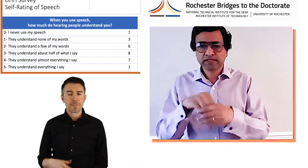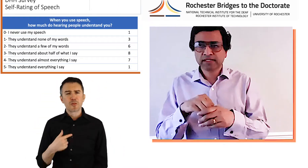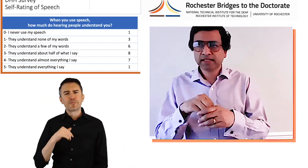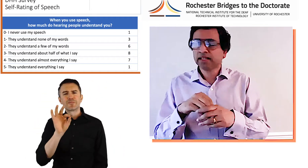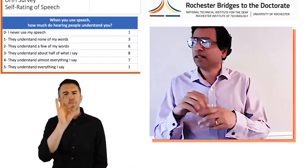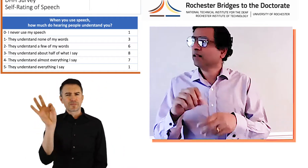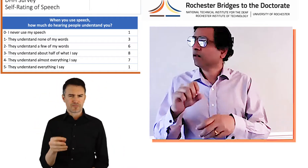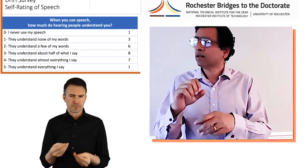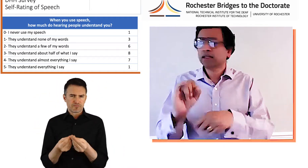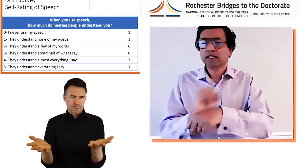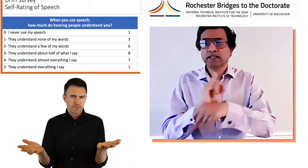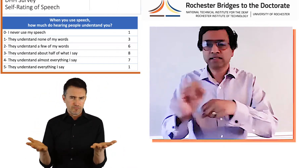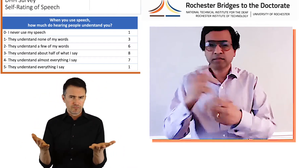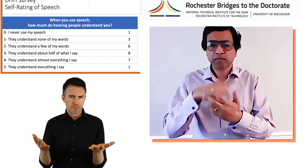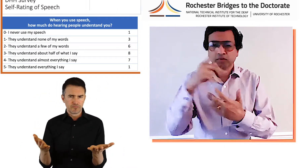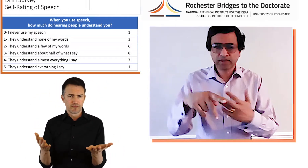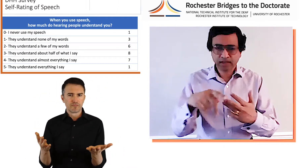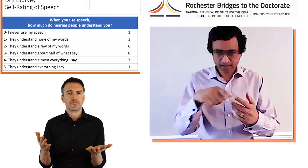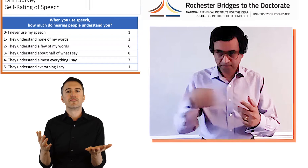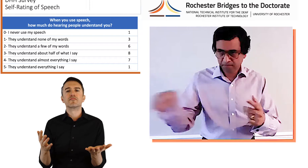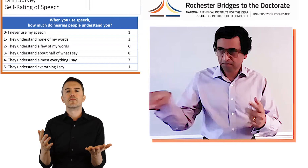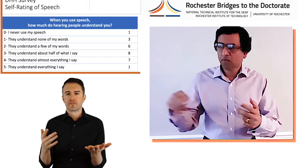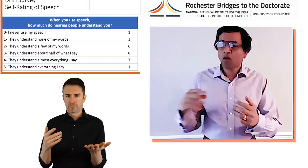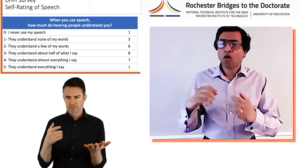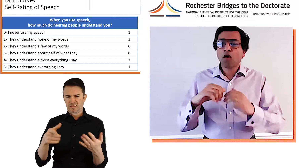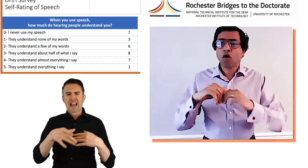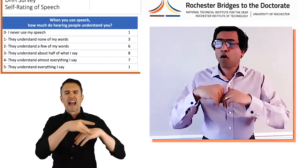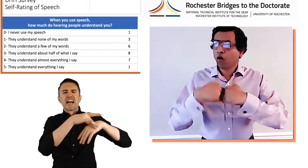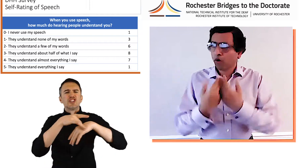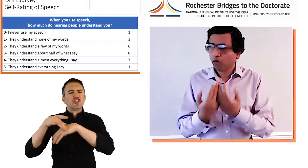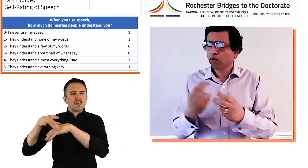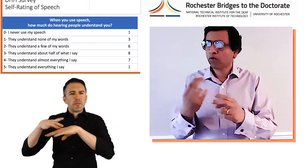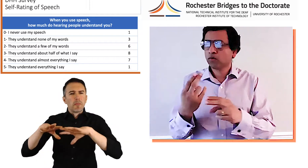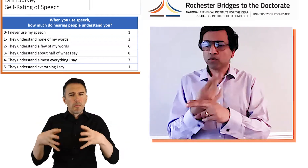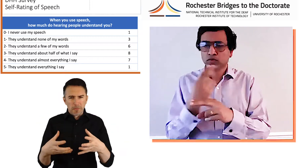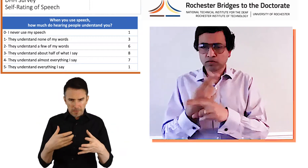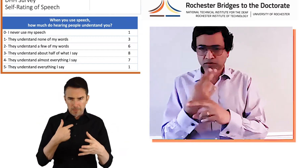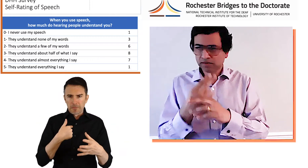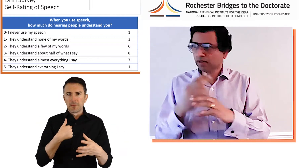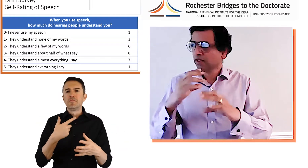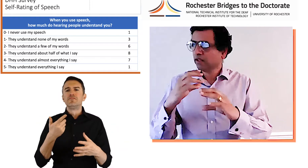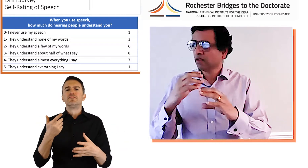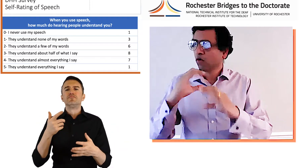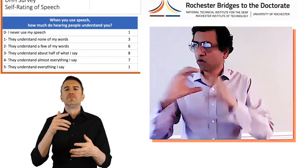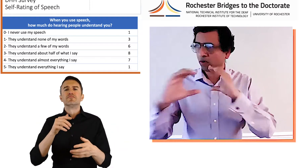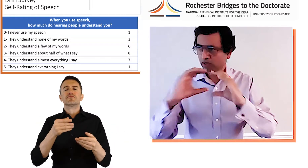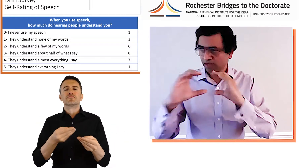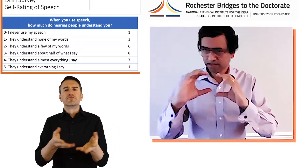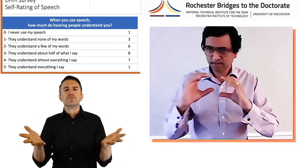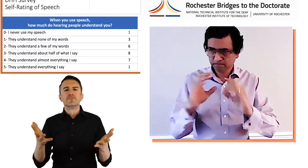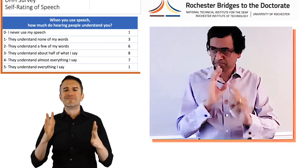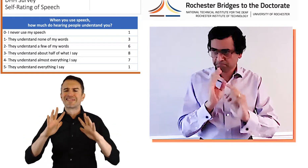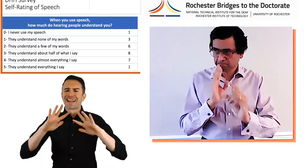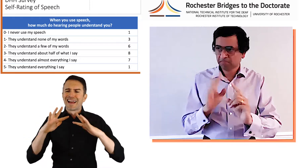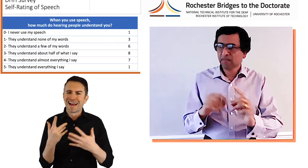We sent a survey to several students in an internship program asking them questions about their communication modes.